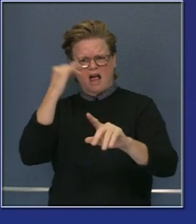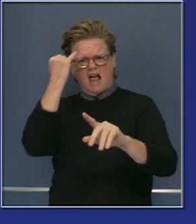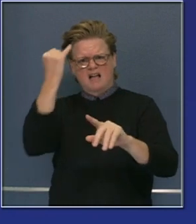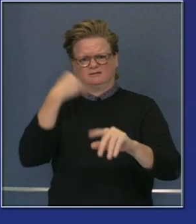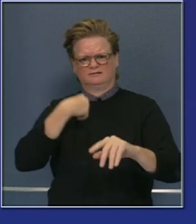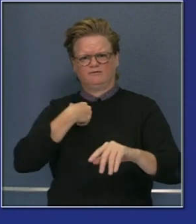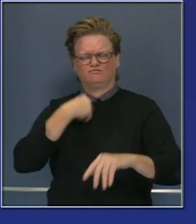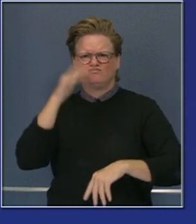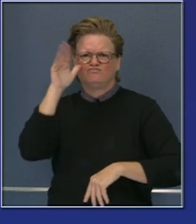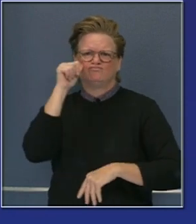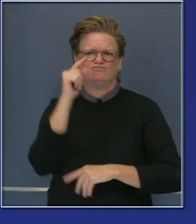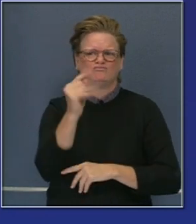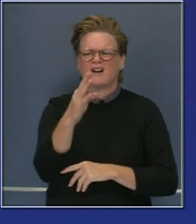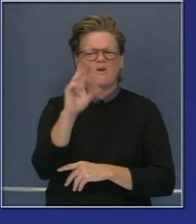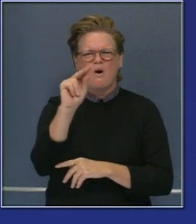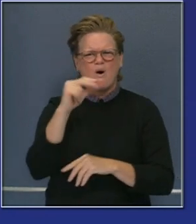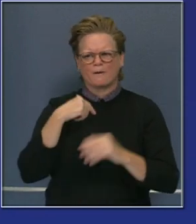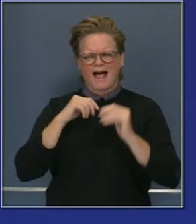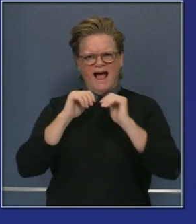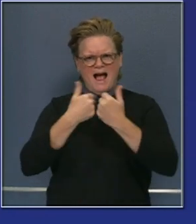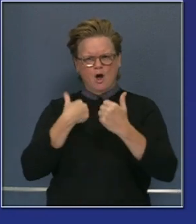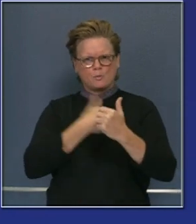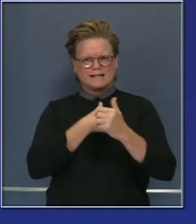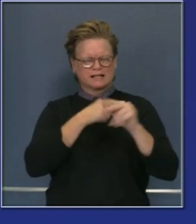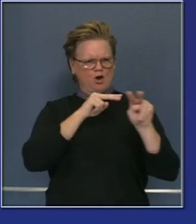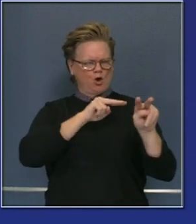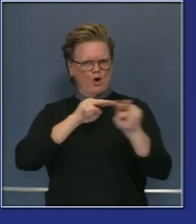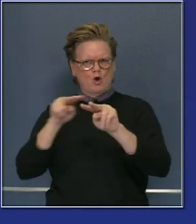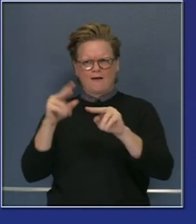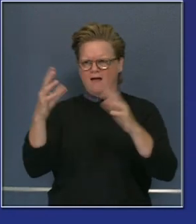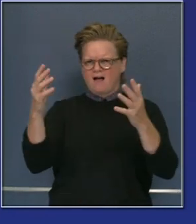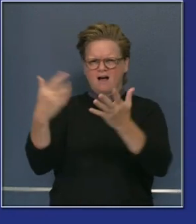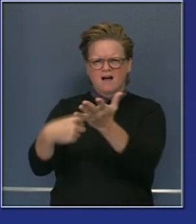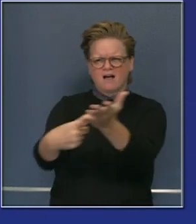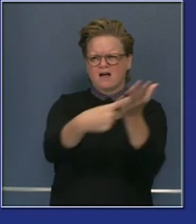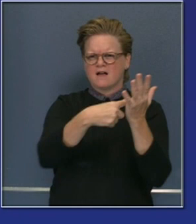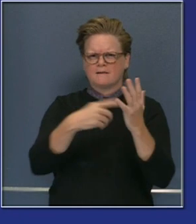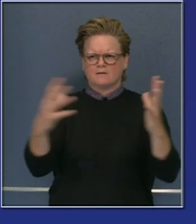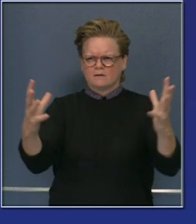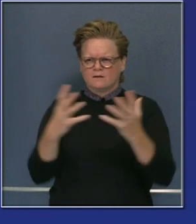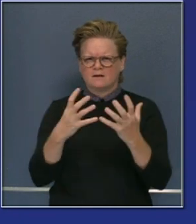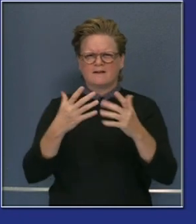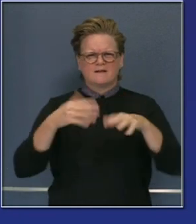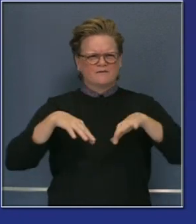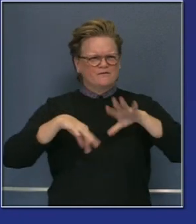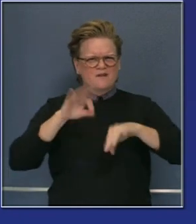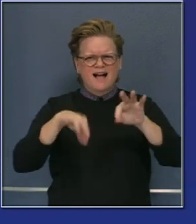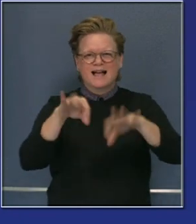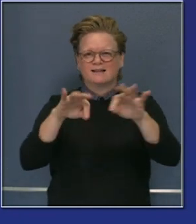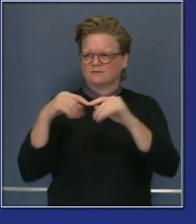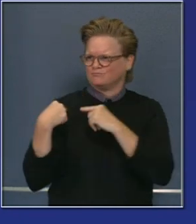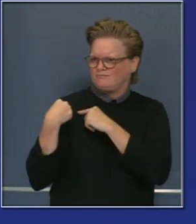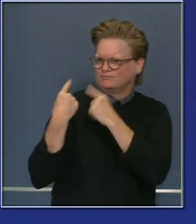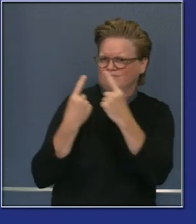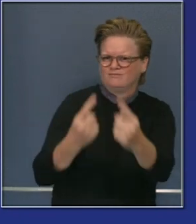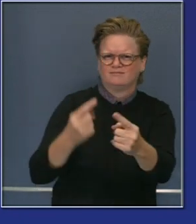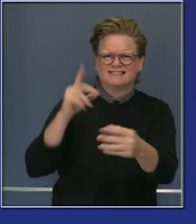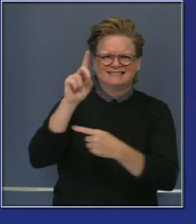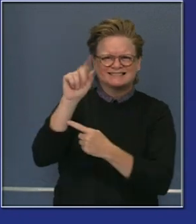STUBBORN IN TERMS OF IDEOLOGICAL THE REST DESPITE THE WORK WE ARE DOING AND THE